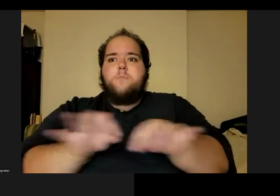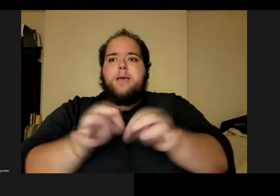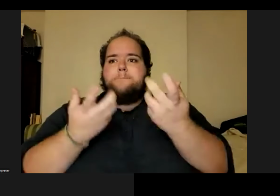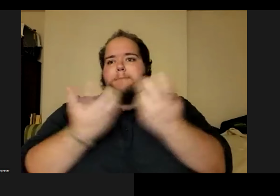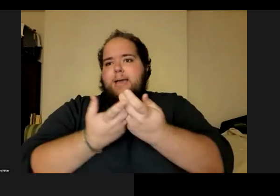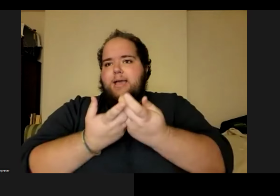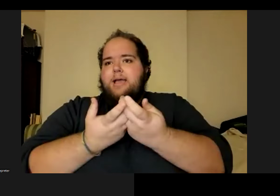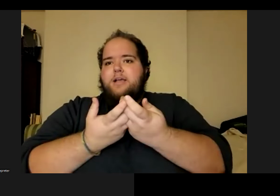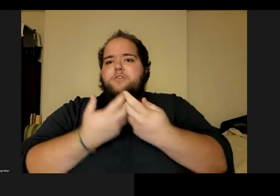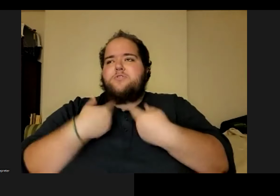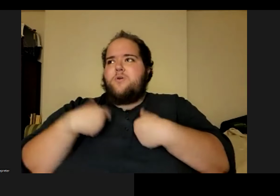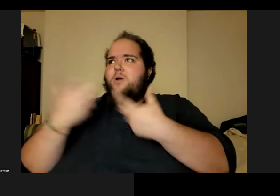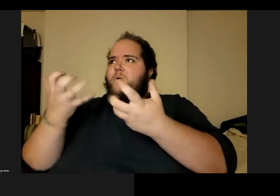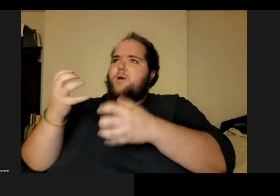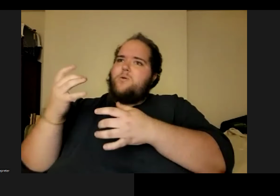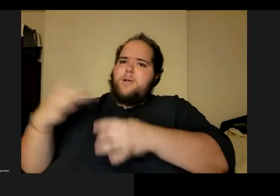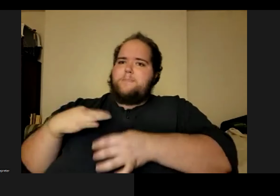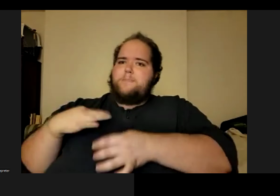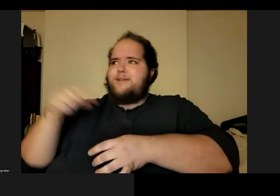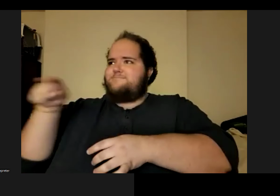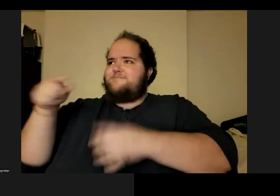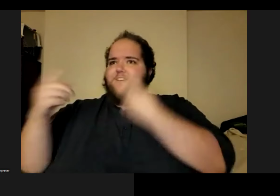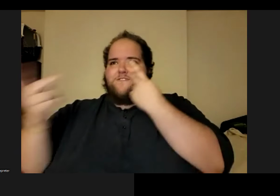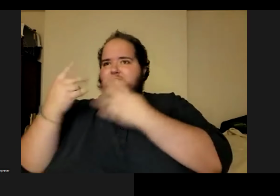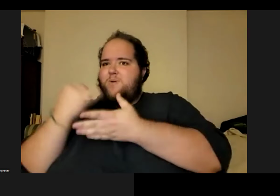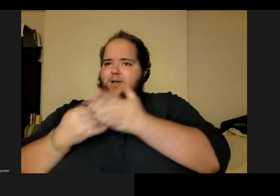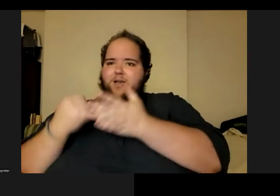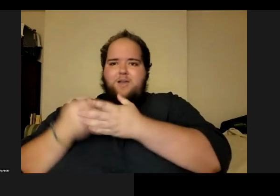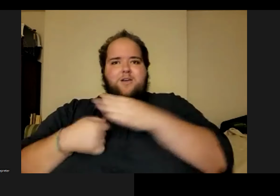to this thing for visual art, I can pull all my stuff from visual art